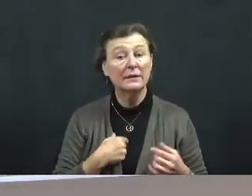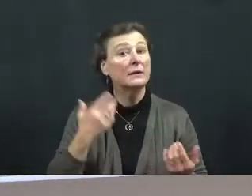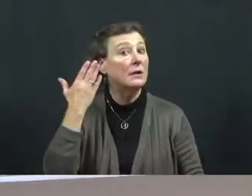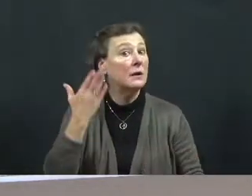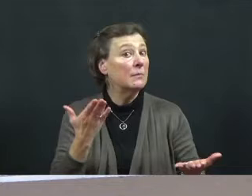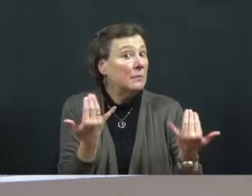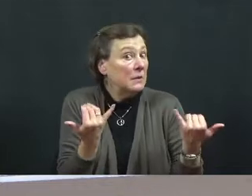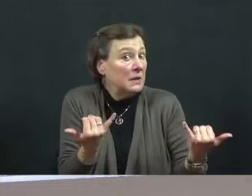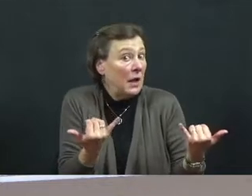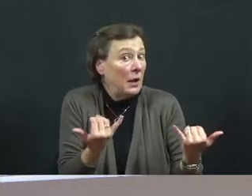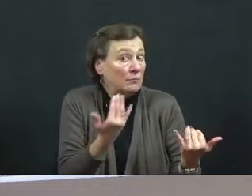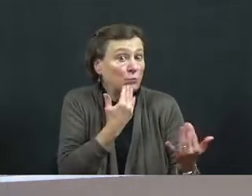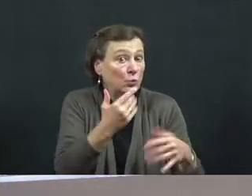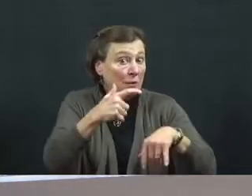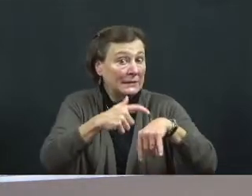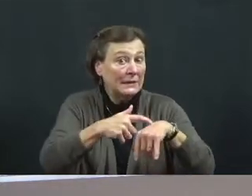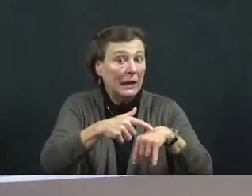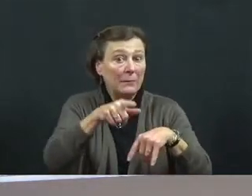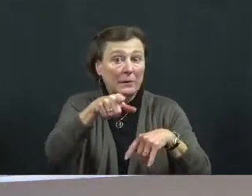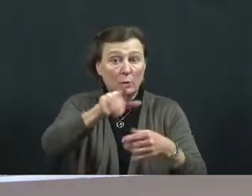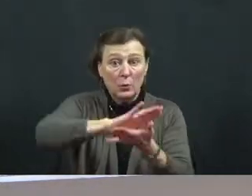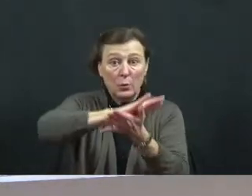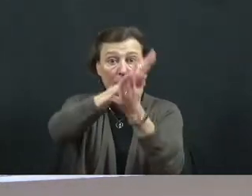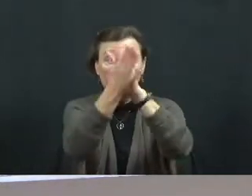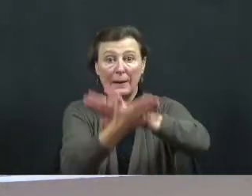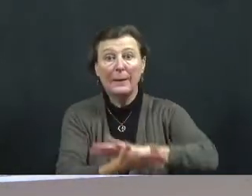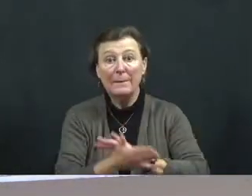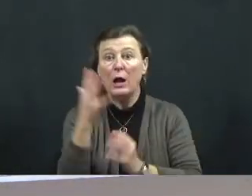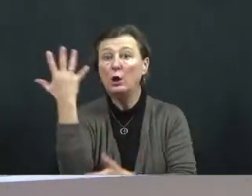you to become an actual tree hugger.